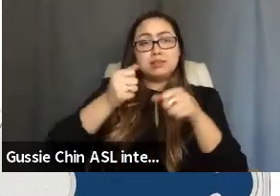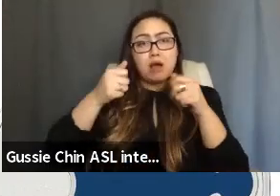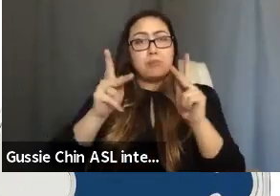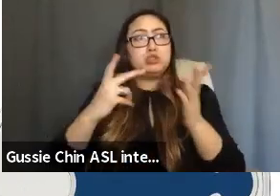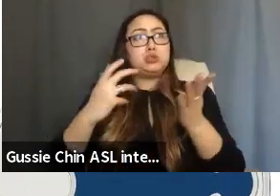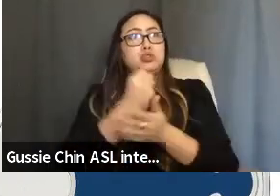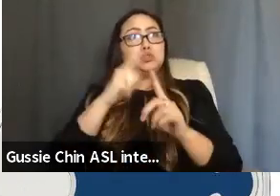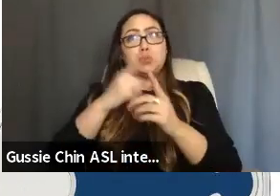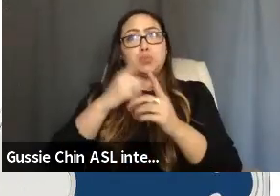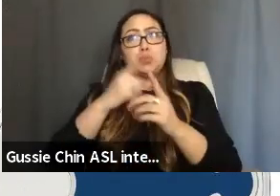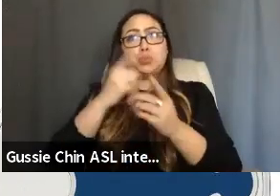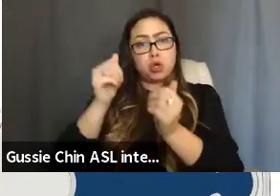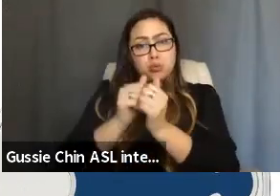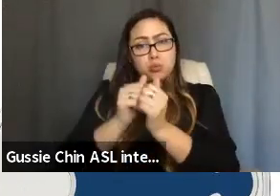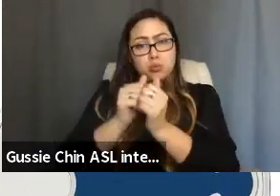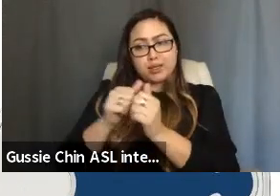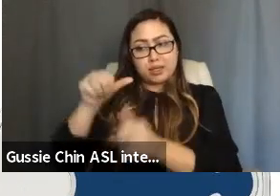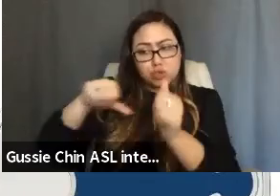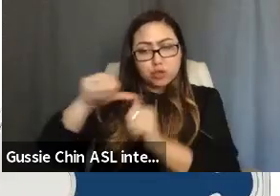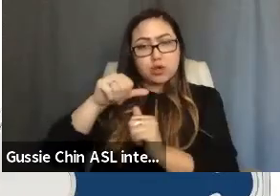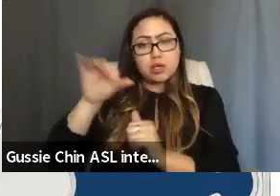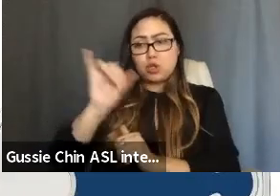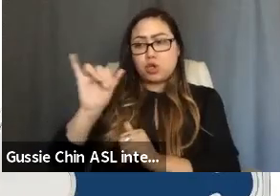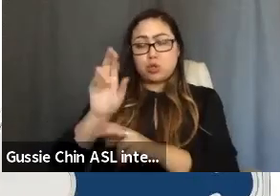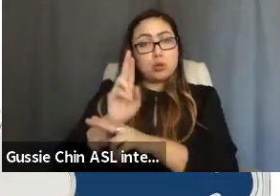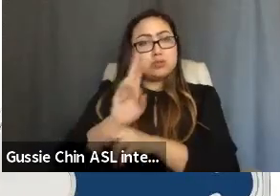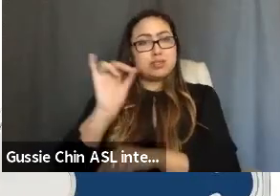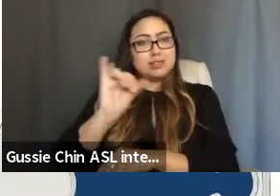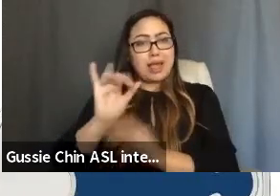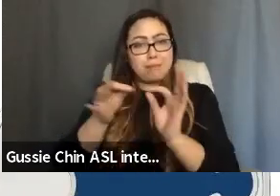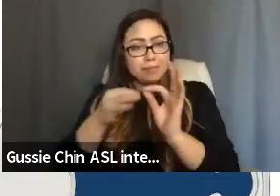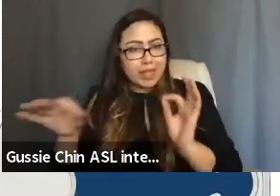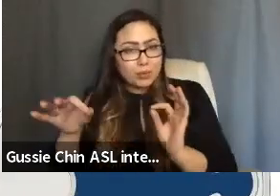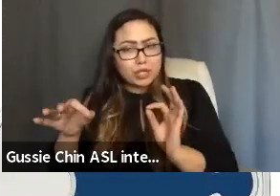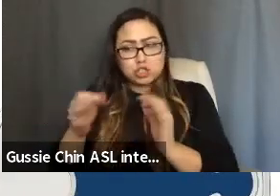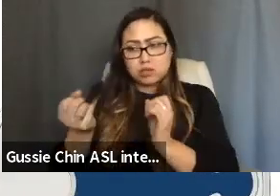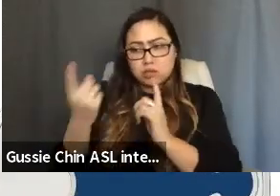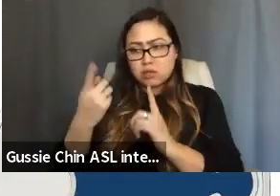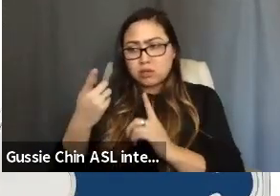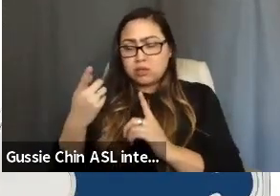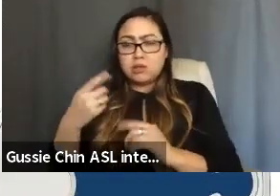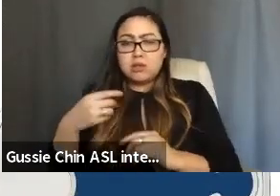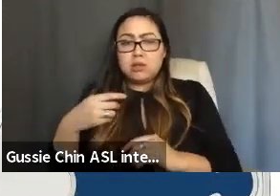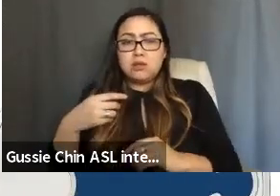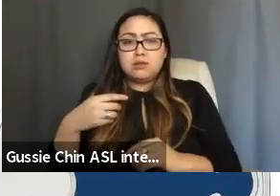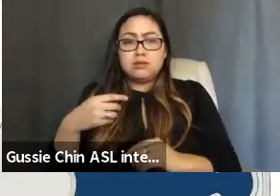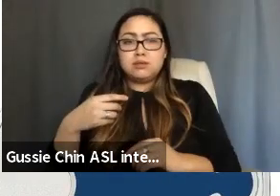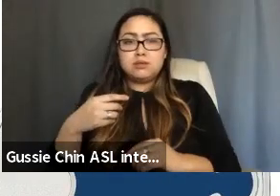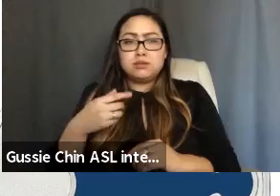language, I really like the philosophy of trying to create as many possibilities as possible,